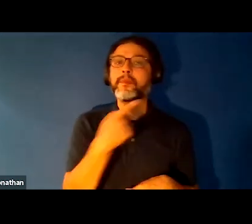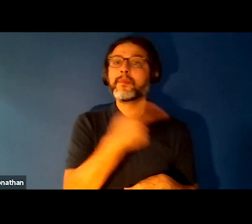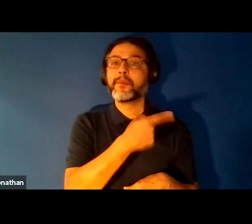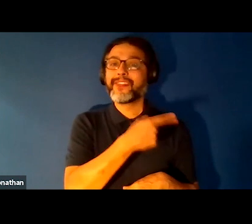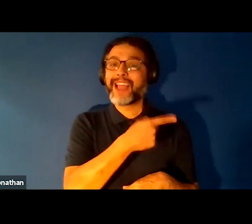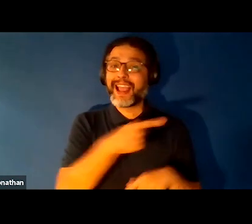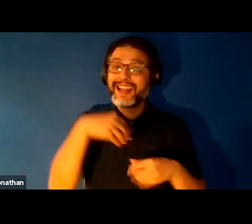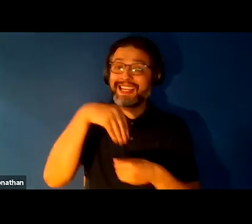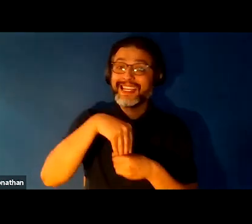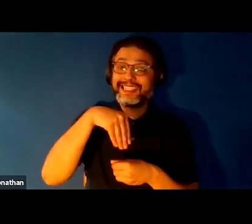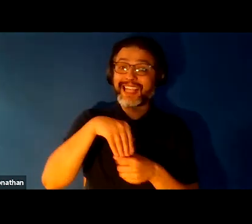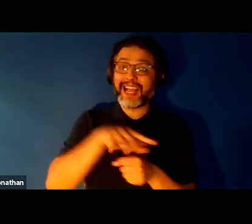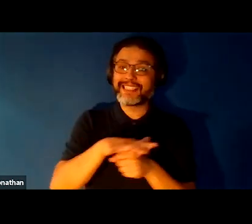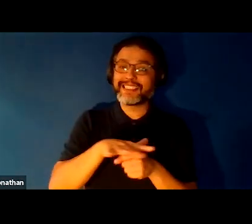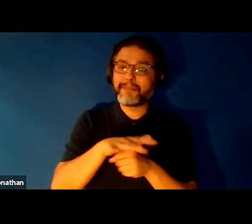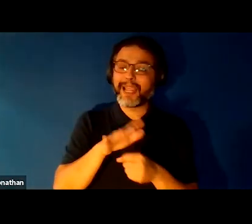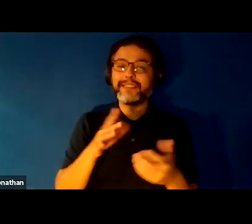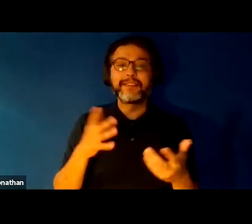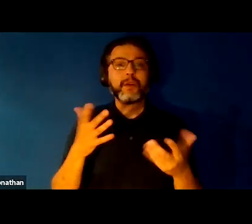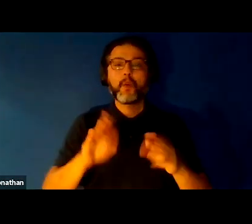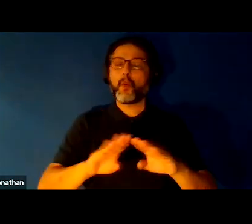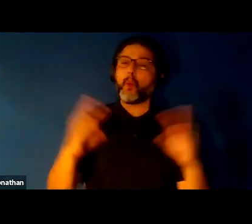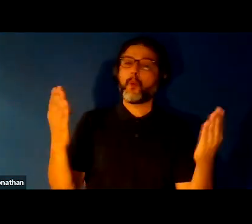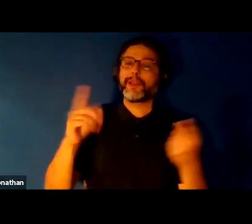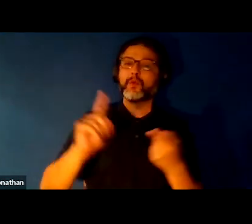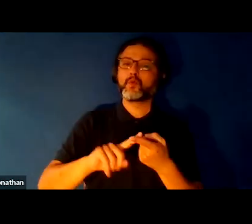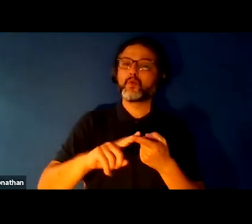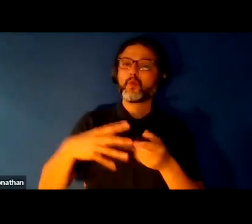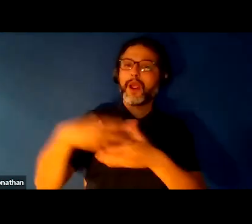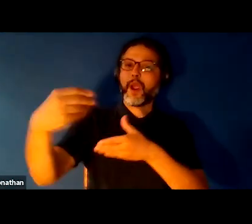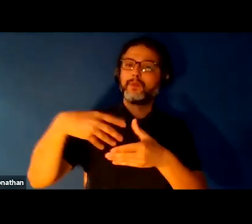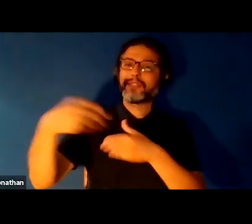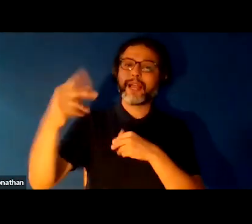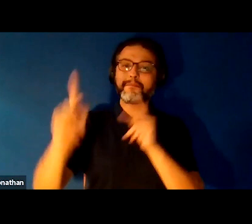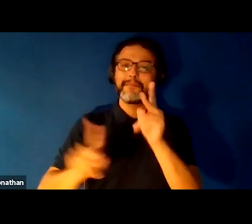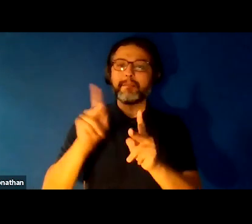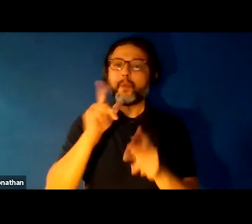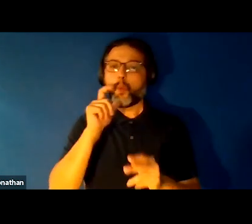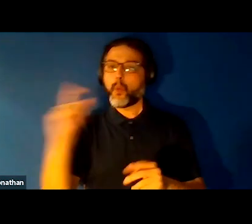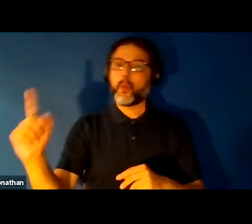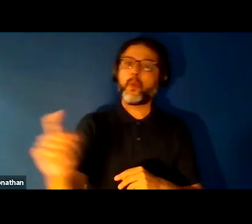those who move by in the primary campus circulation.